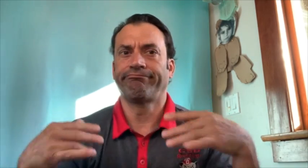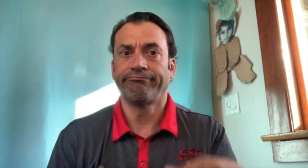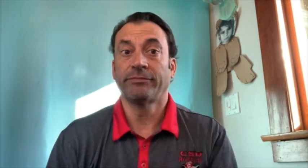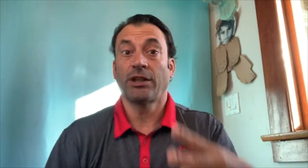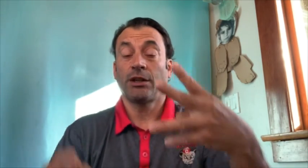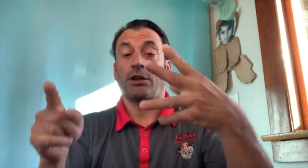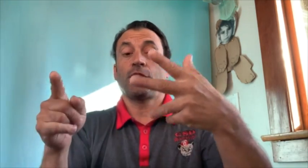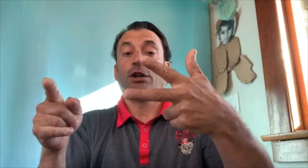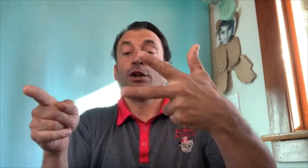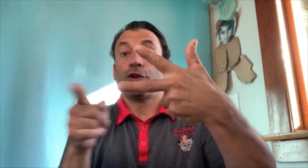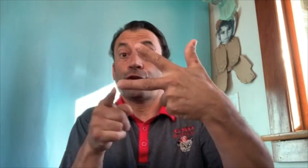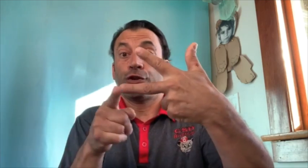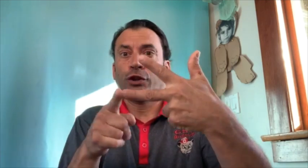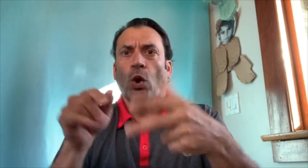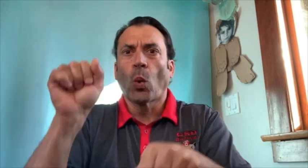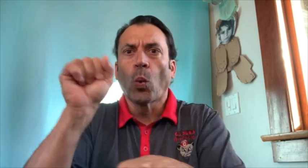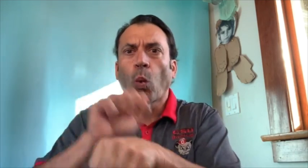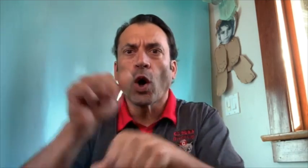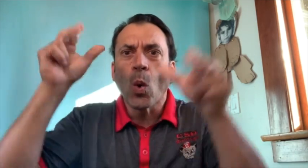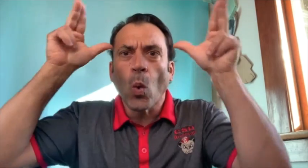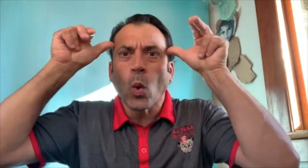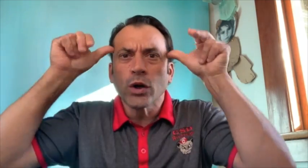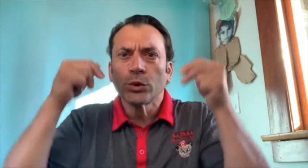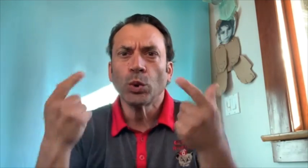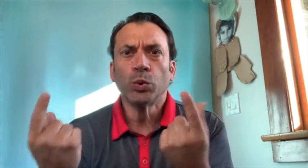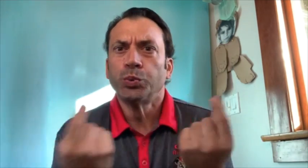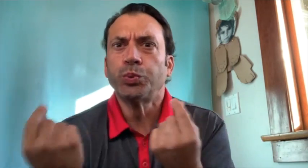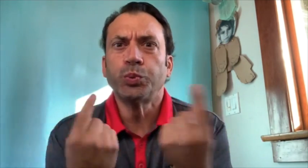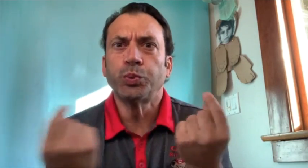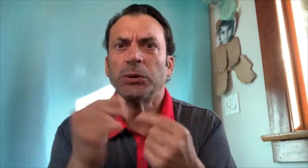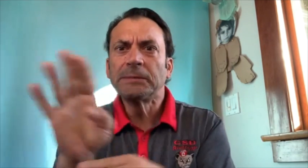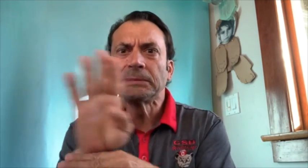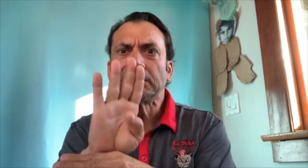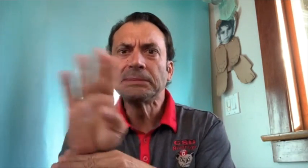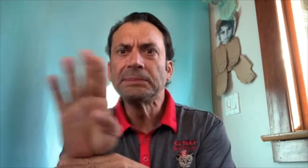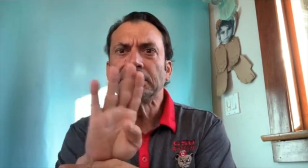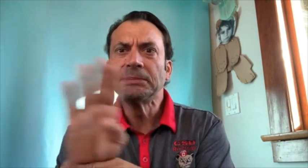comes to problem solving. Third element that I was looking at is